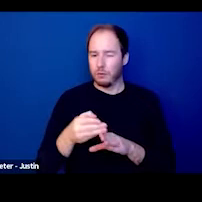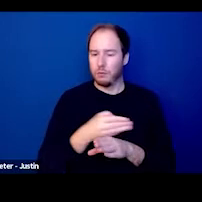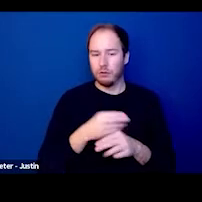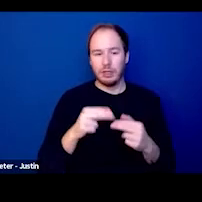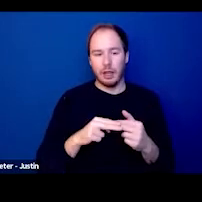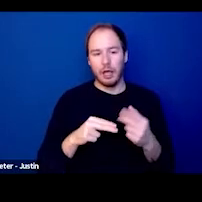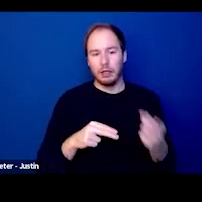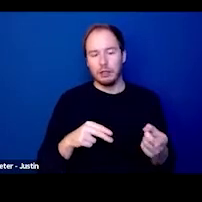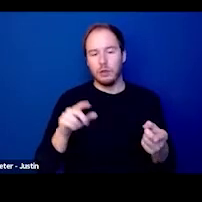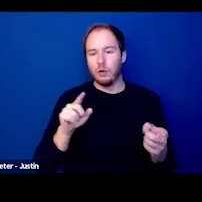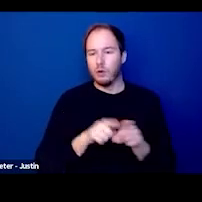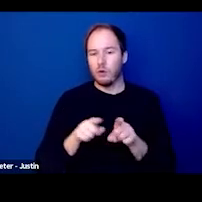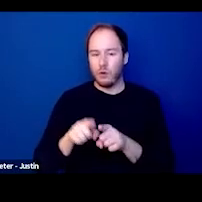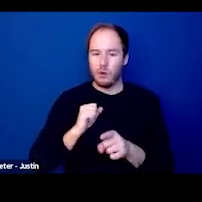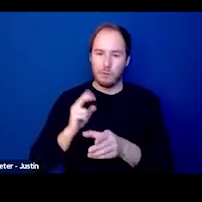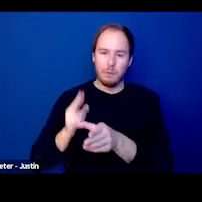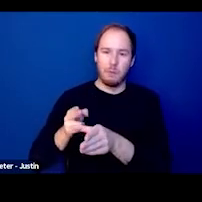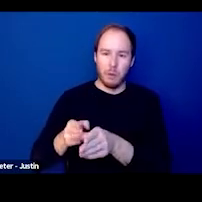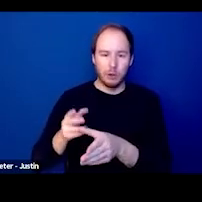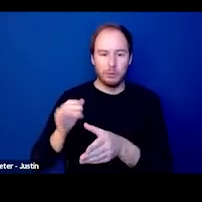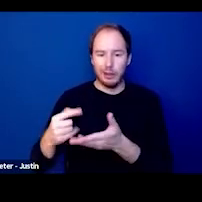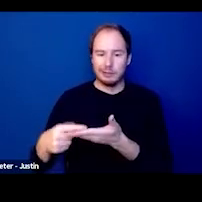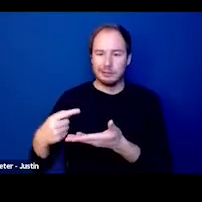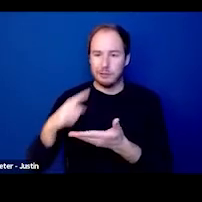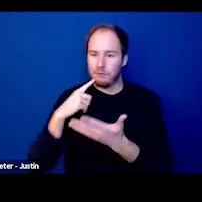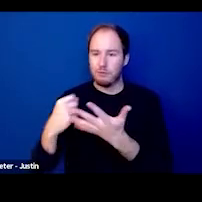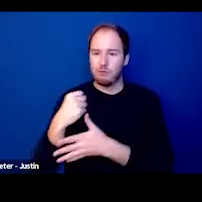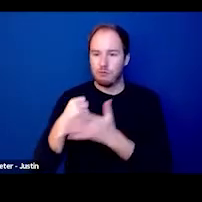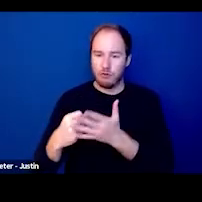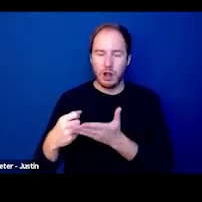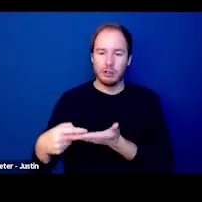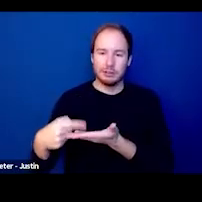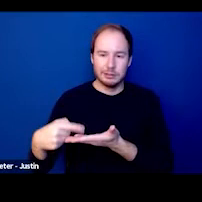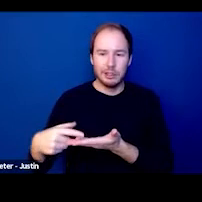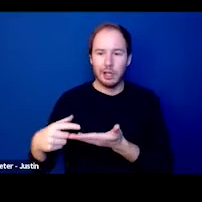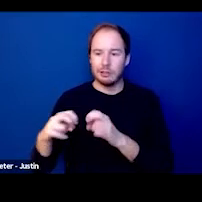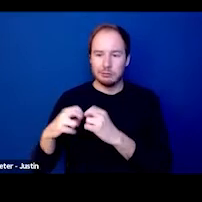is you can also participate in prioritization discussions or case conferences to, again, kind of explain